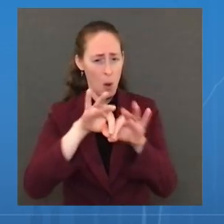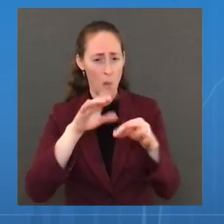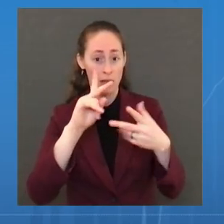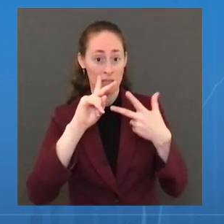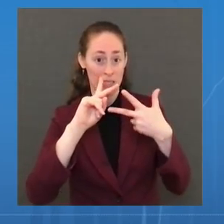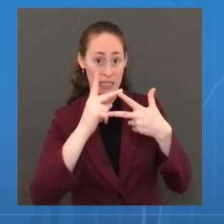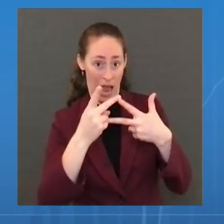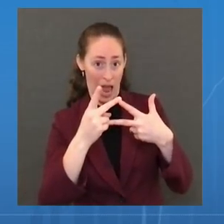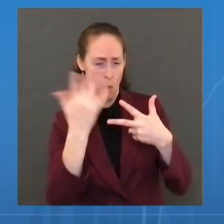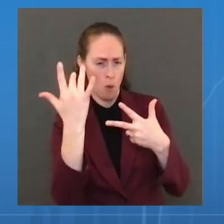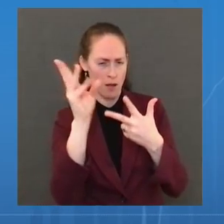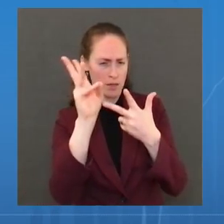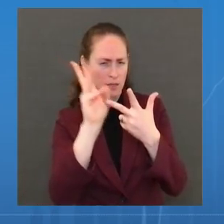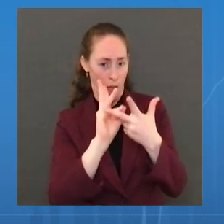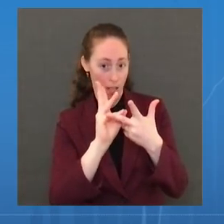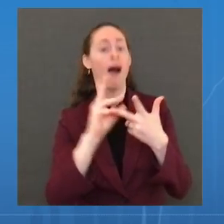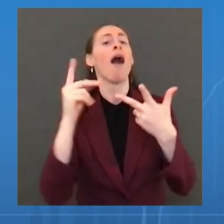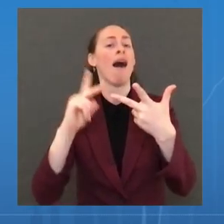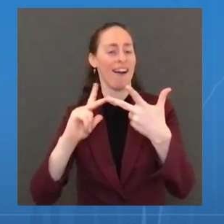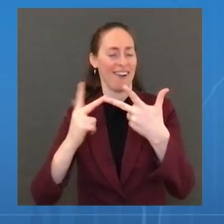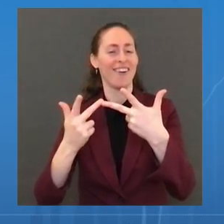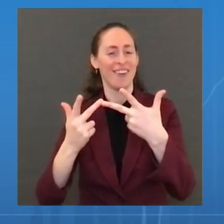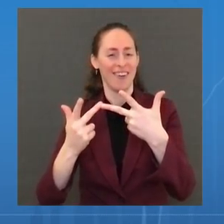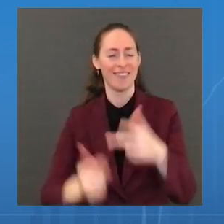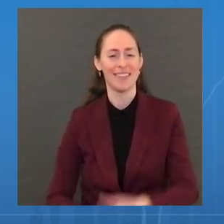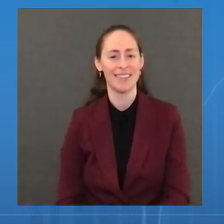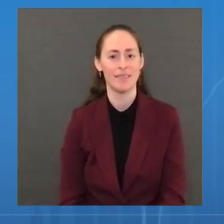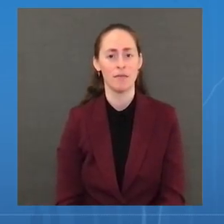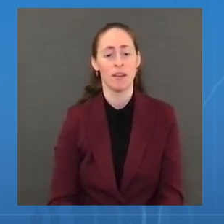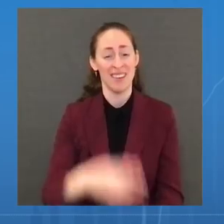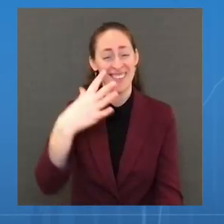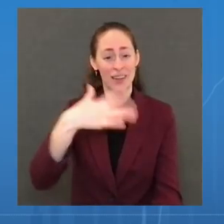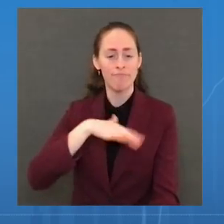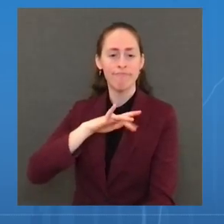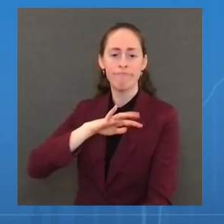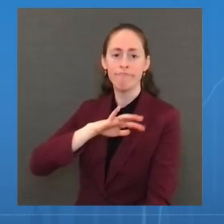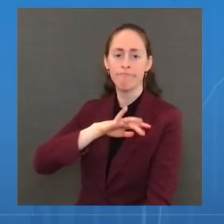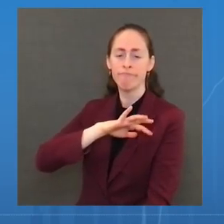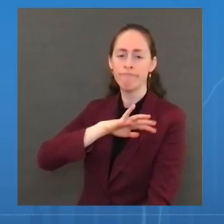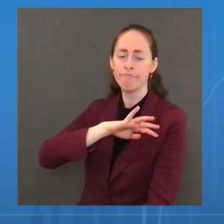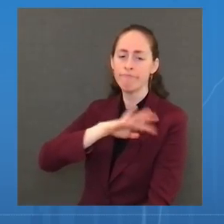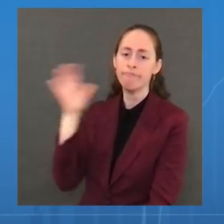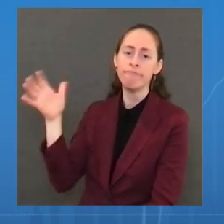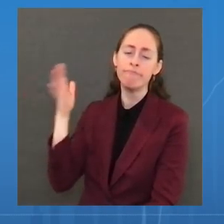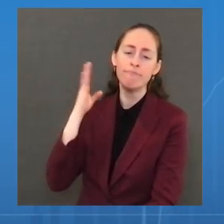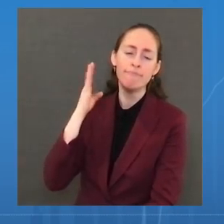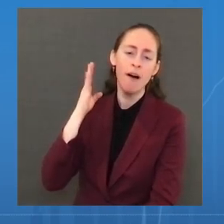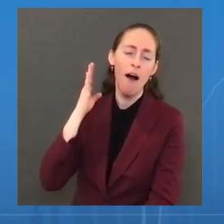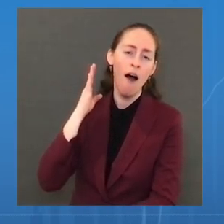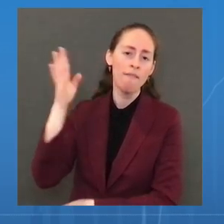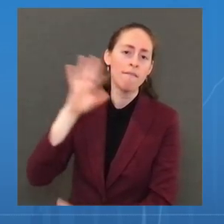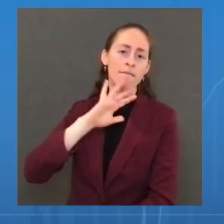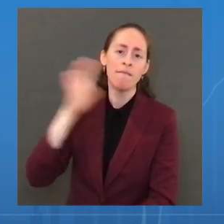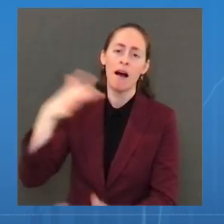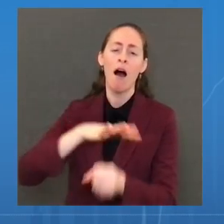We've secured enough supply of all three vaccines for booster shots for every adult, as well as for the half-million first